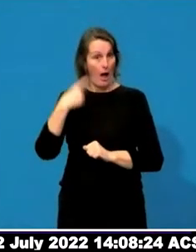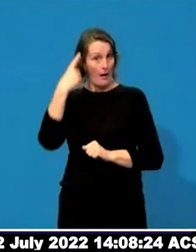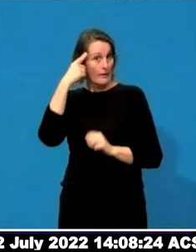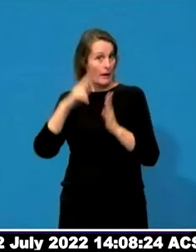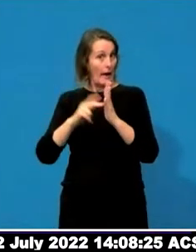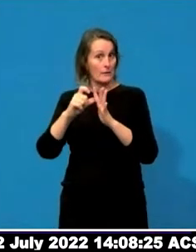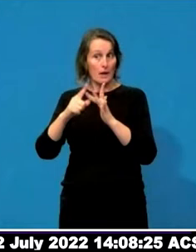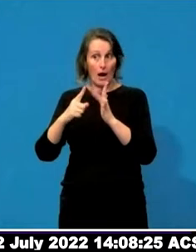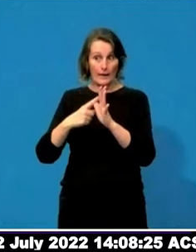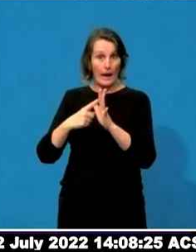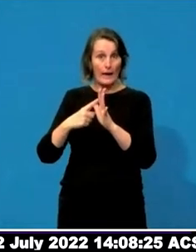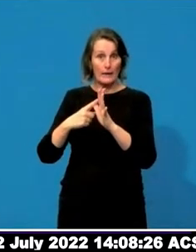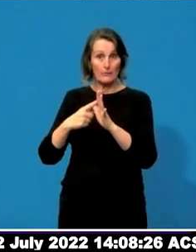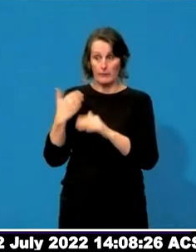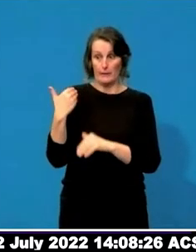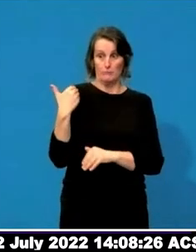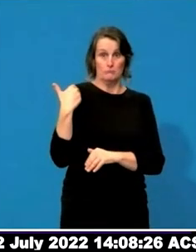They involved us right from the beginning.